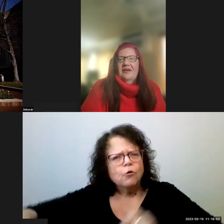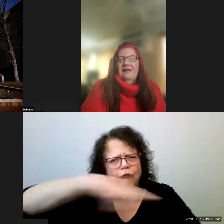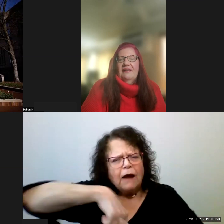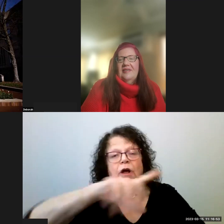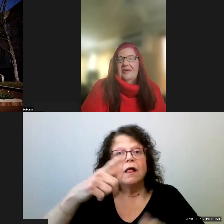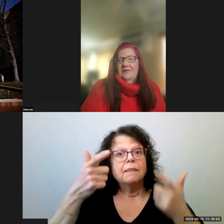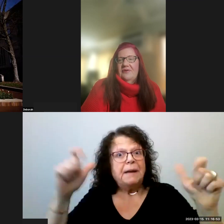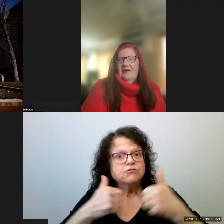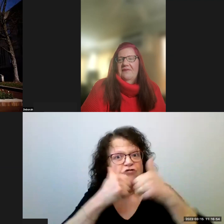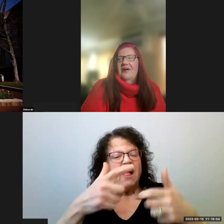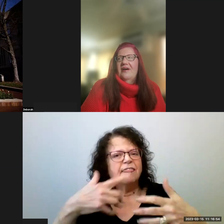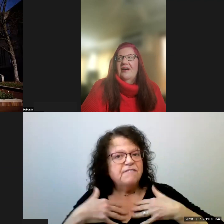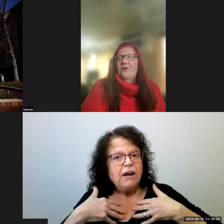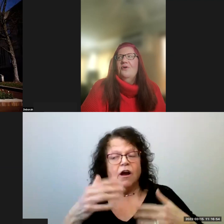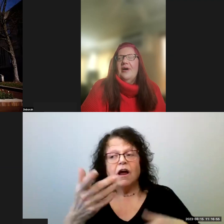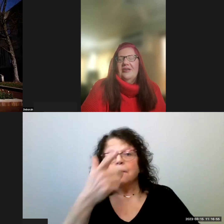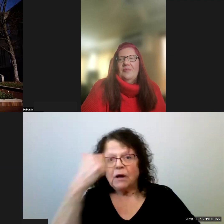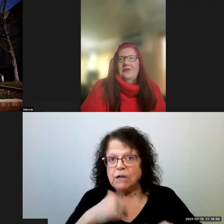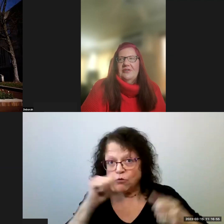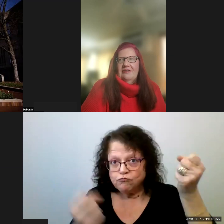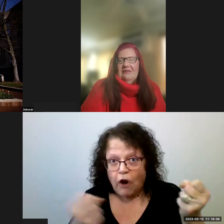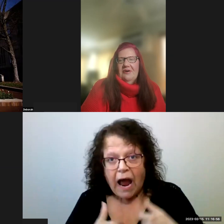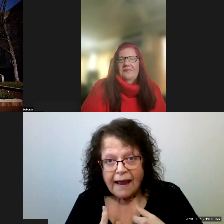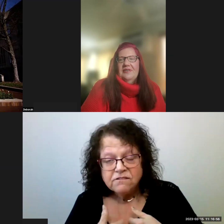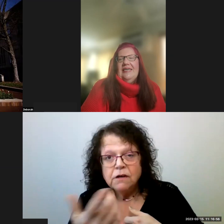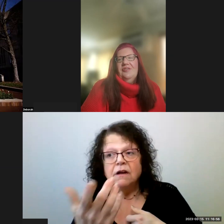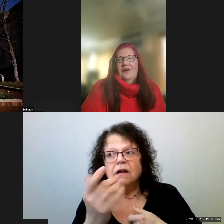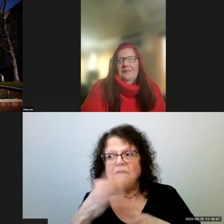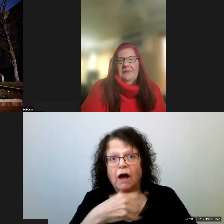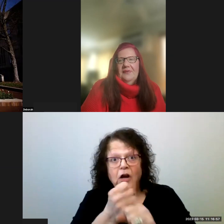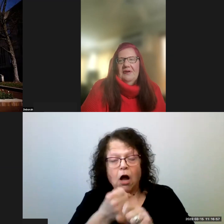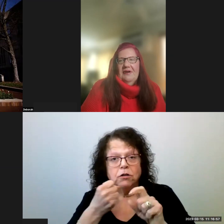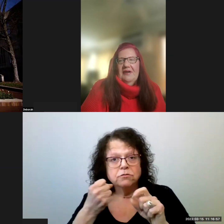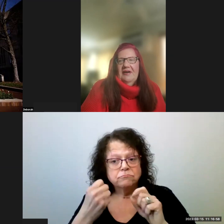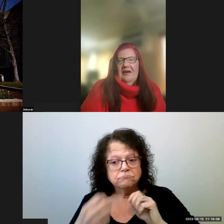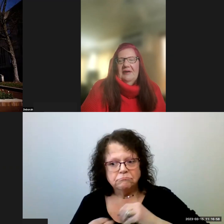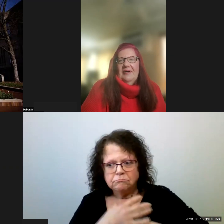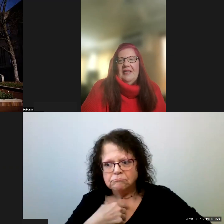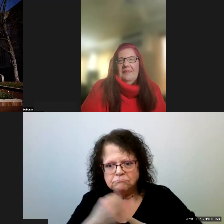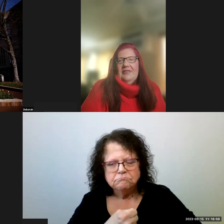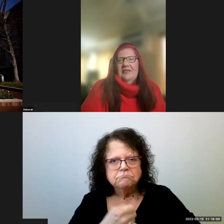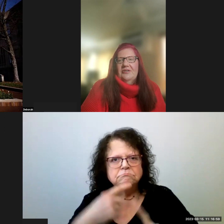since I don't drive -- who am I exposing to COVID to get there? On that potential.